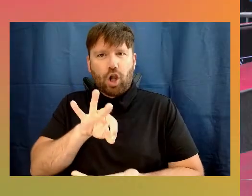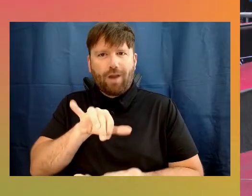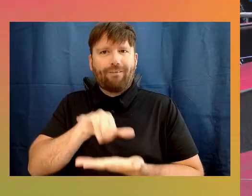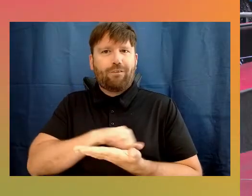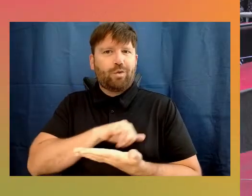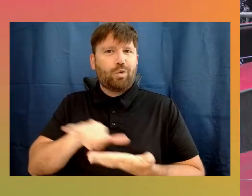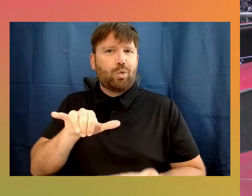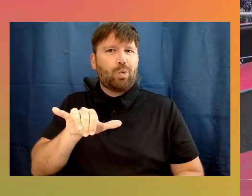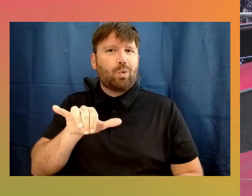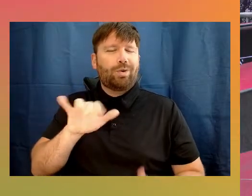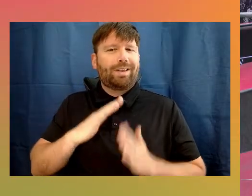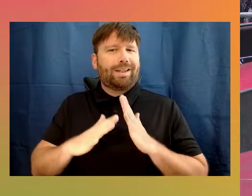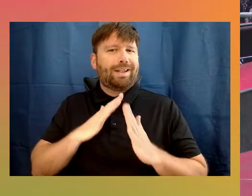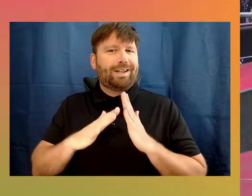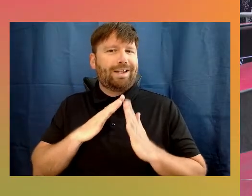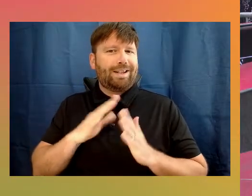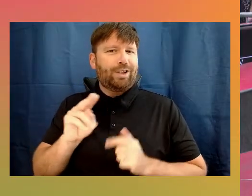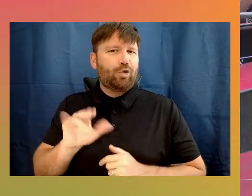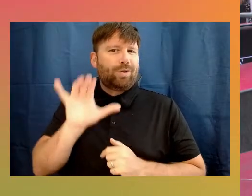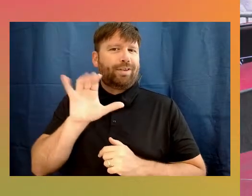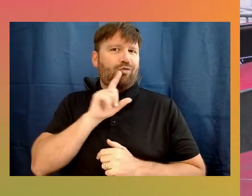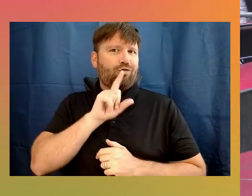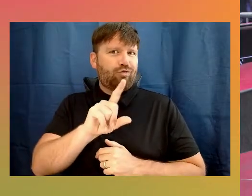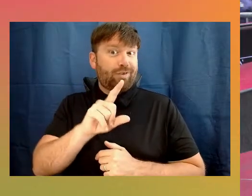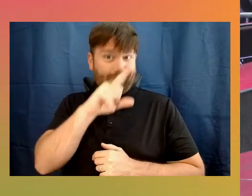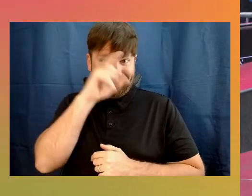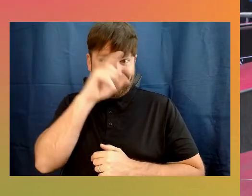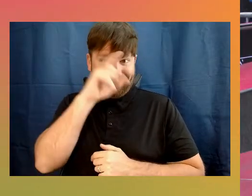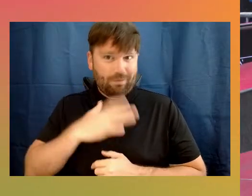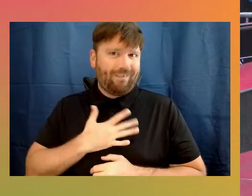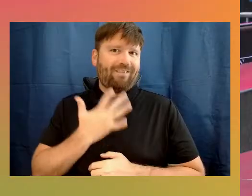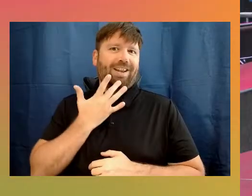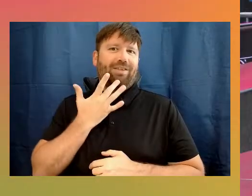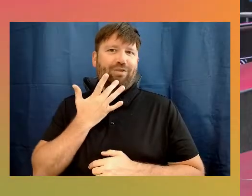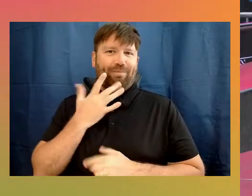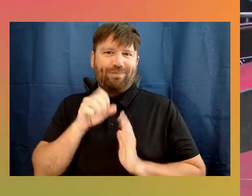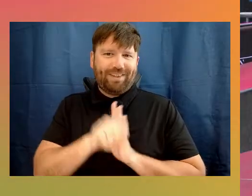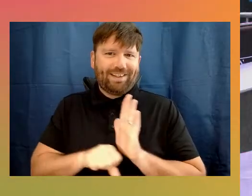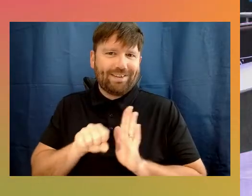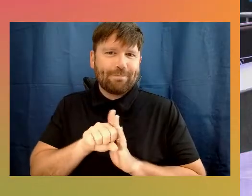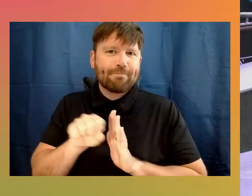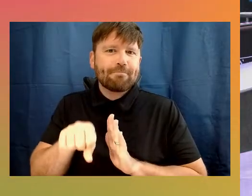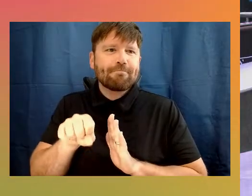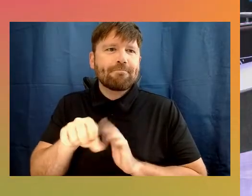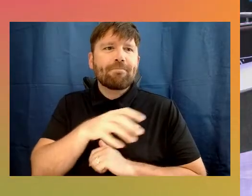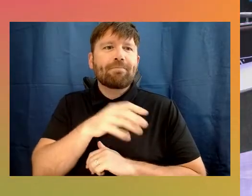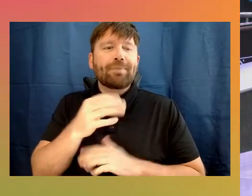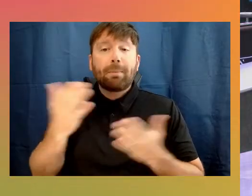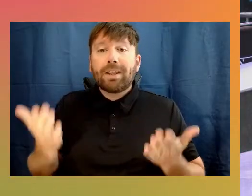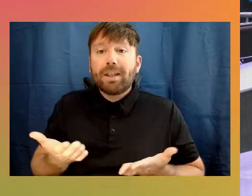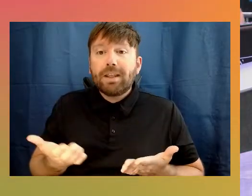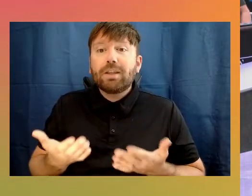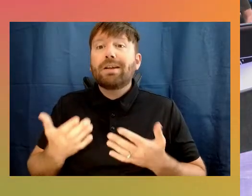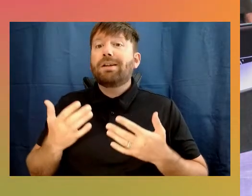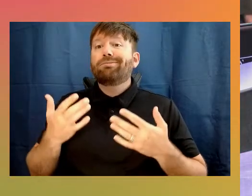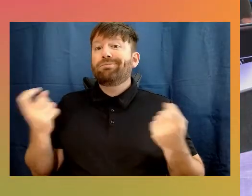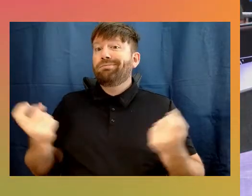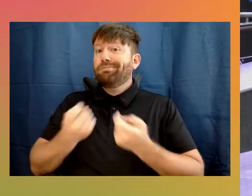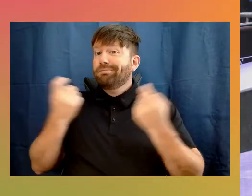THIS? WE ARE GOING TO PRACTICE YOGA IN THE CENTER OF NEW YORK CITY. I AM SO EXCITED.